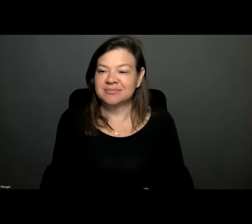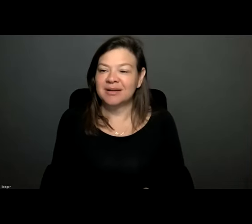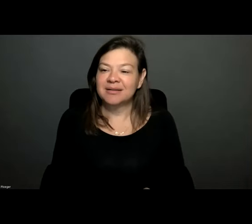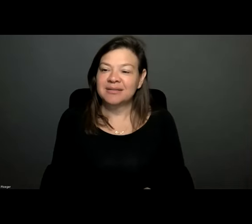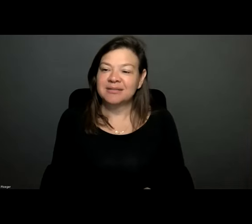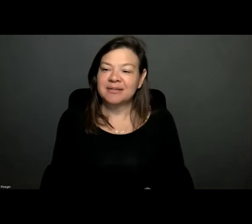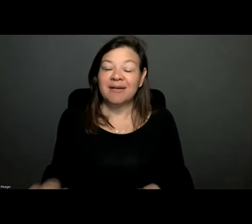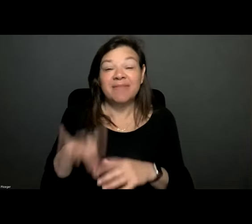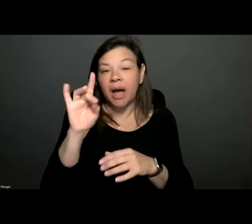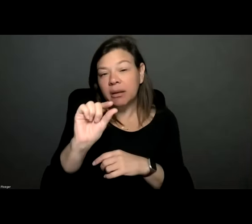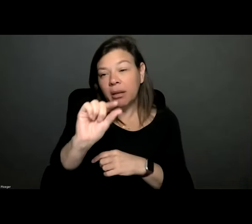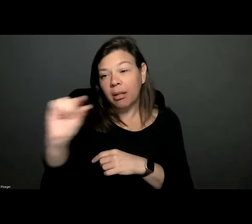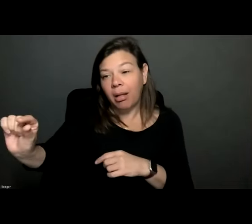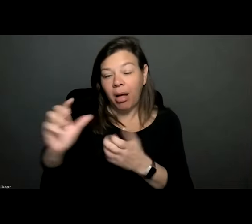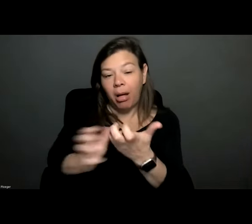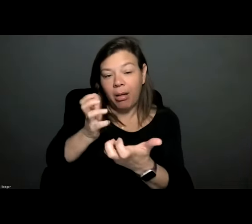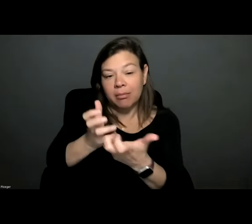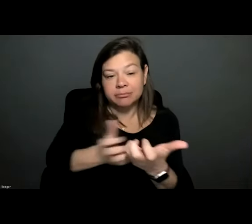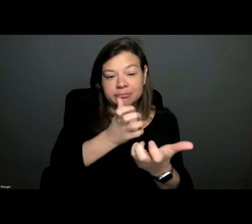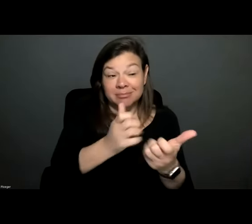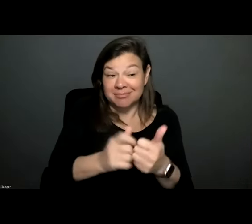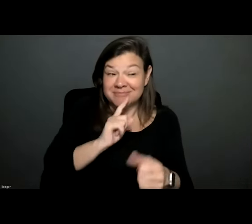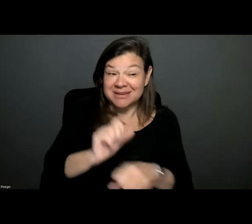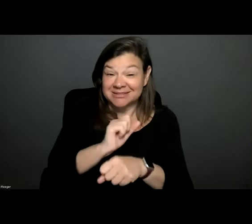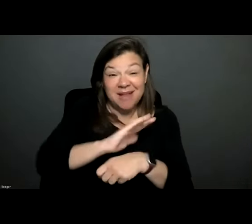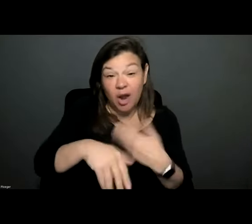because I know that, realistically, not all characters are gonna be blind.